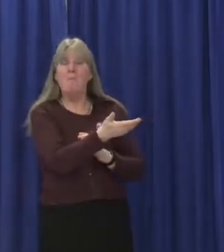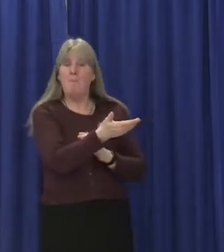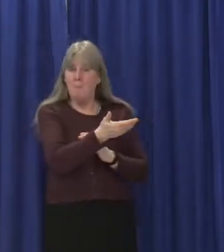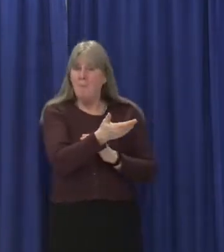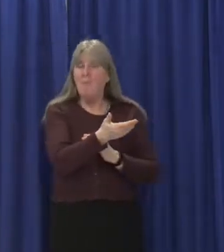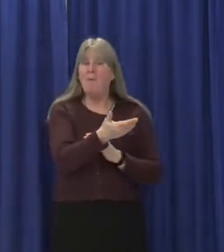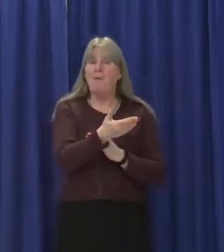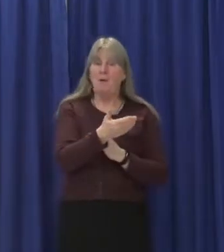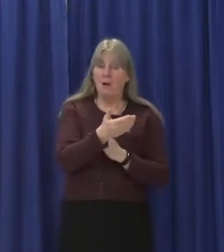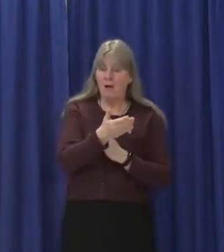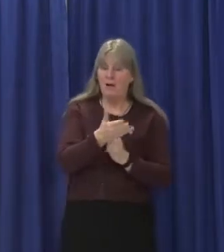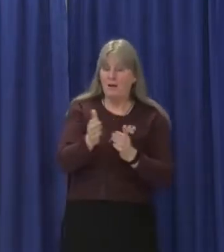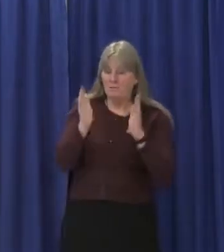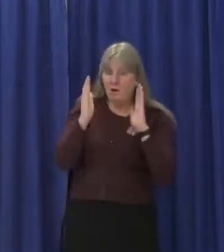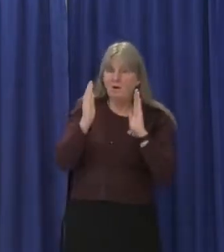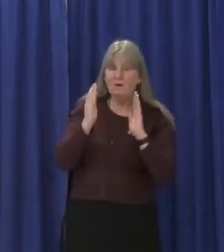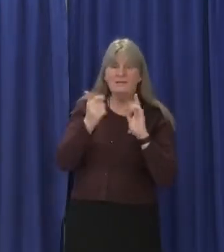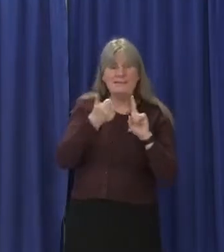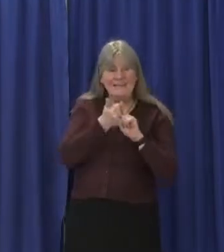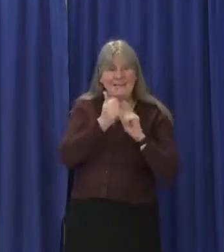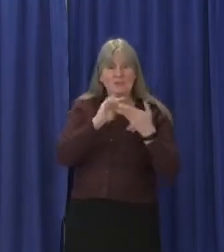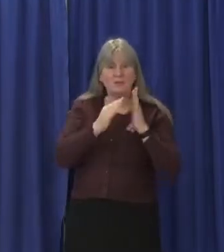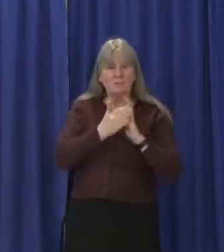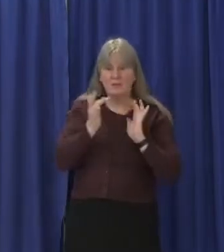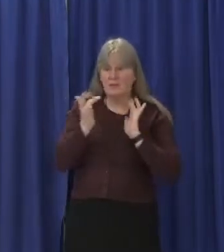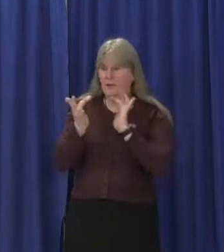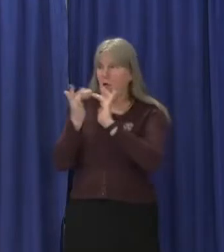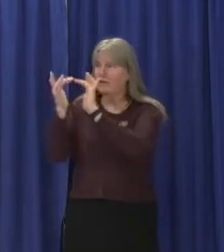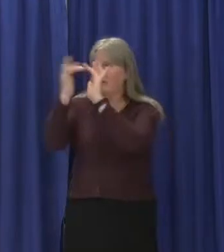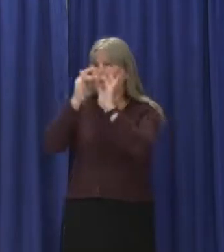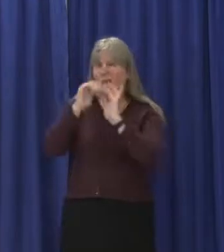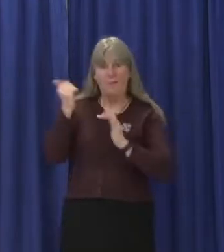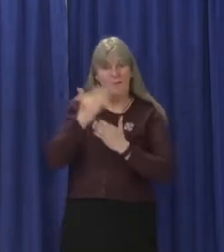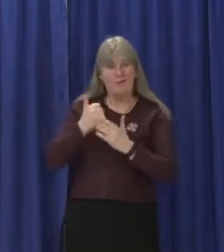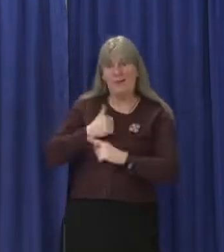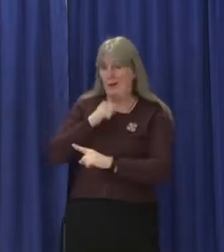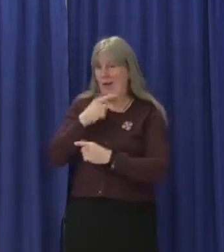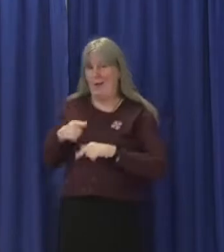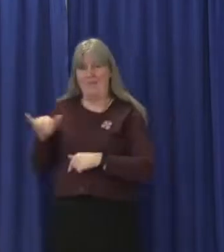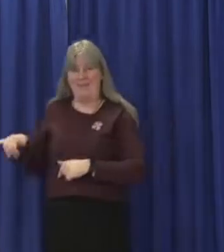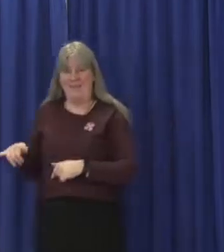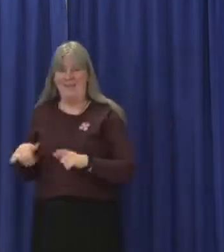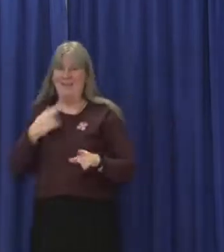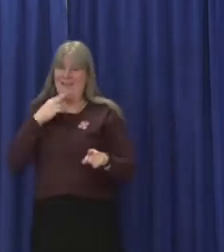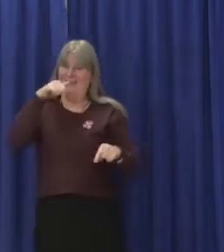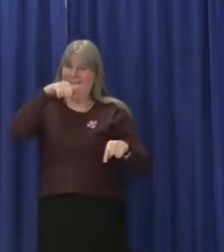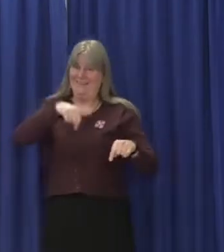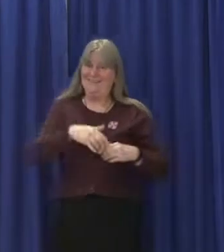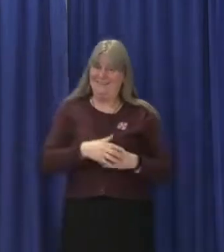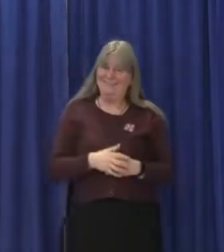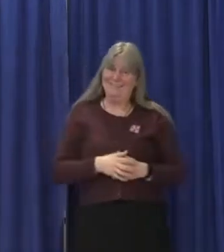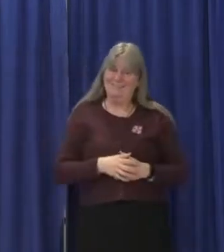concerns of every community, that doesn't happen in the rest of Canada. I would say if anything, we--